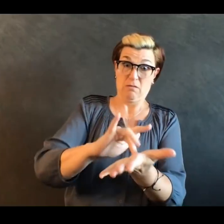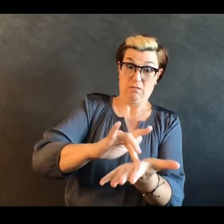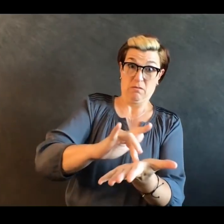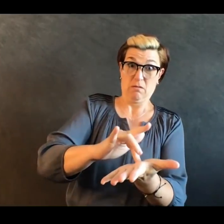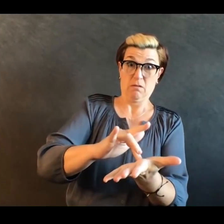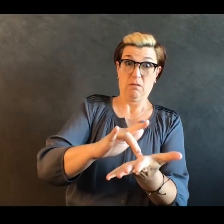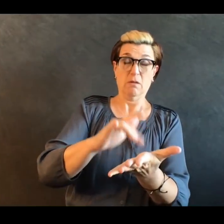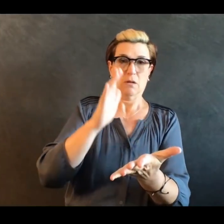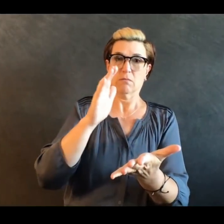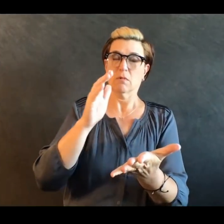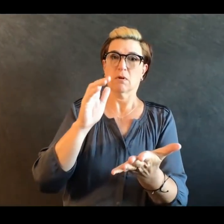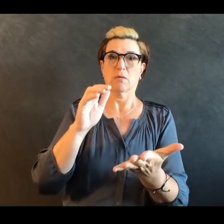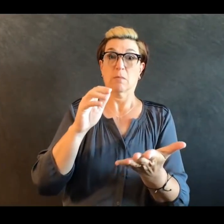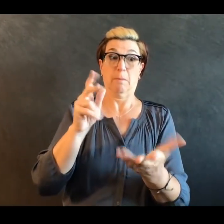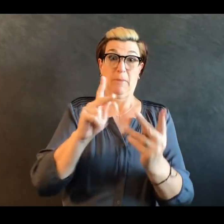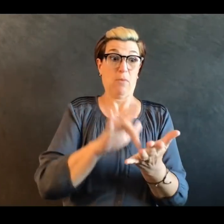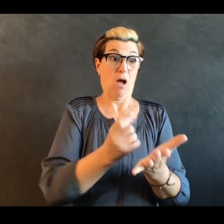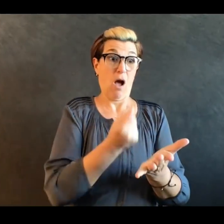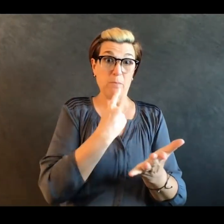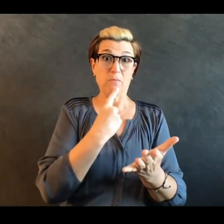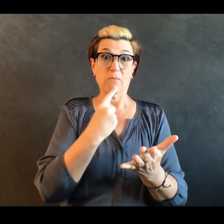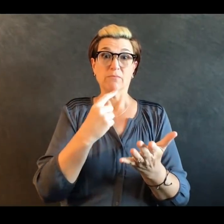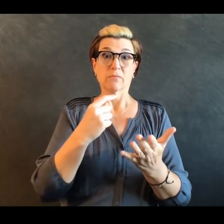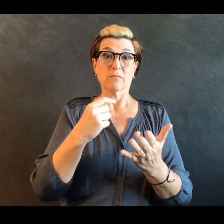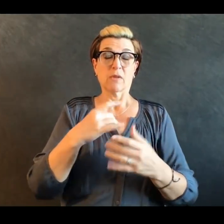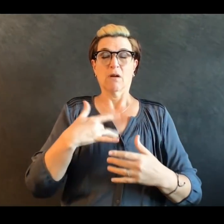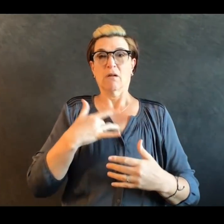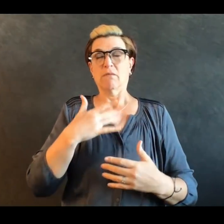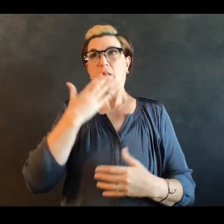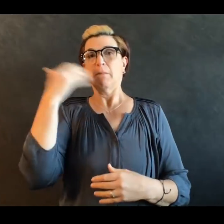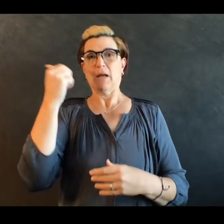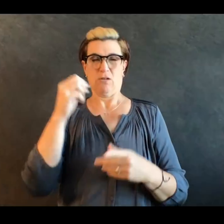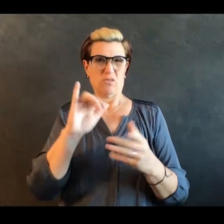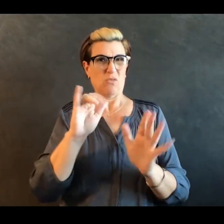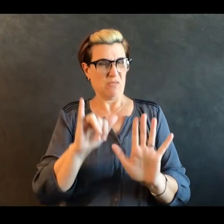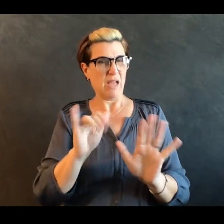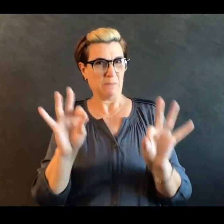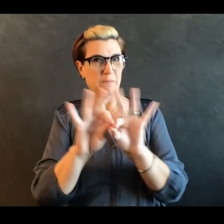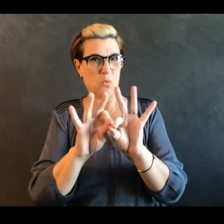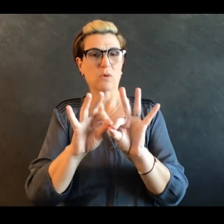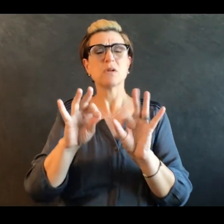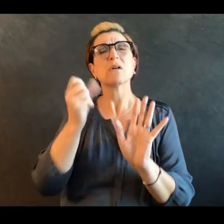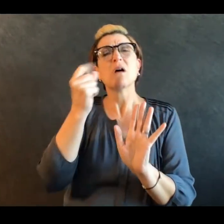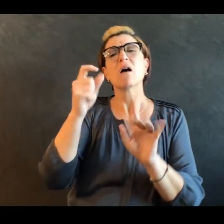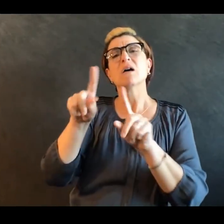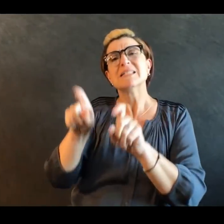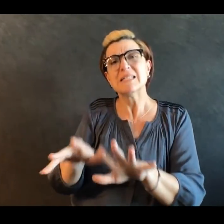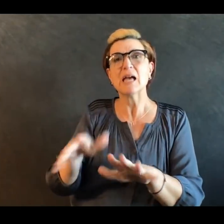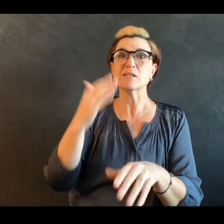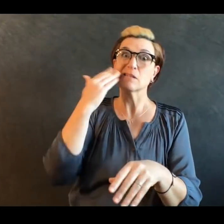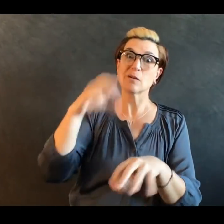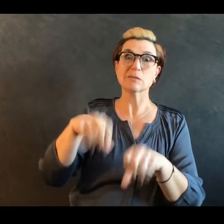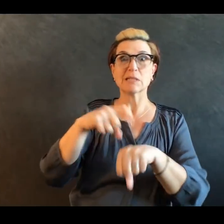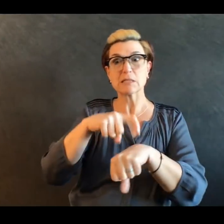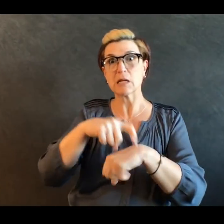the vaccines have to be tested so it takes a longer period of time but we have some great potential therapies already and we'll see how they're